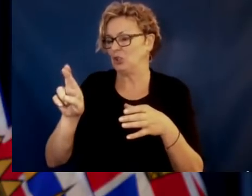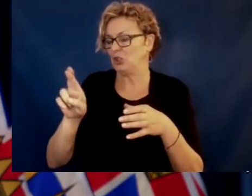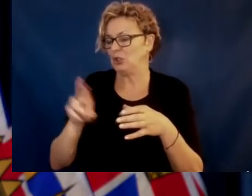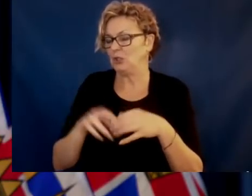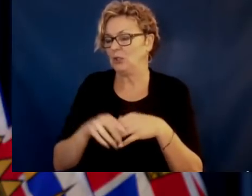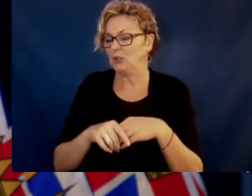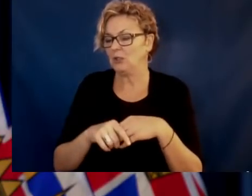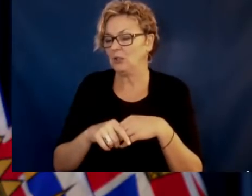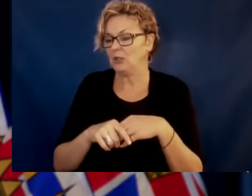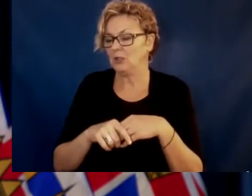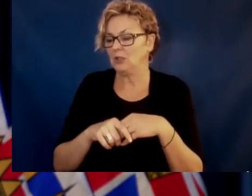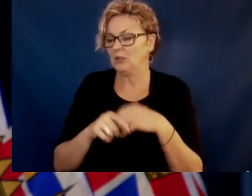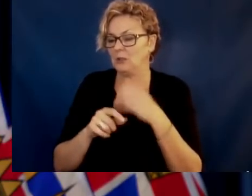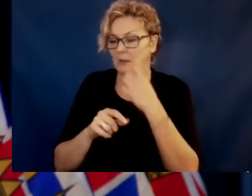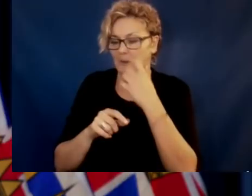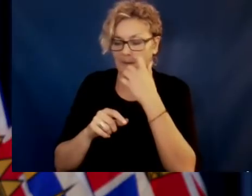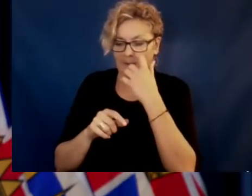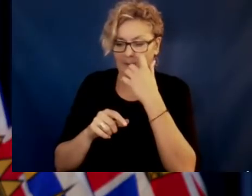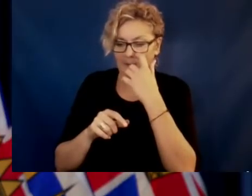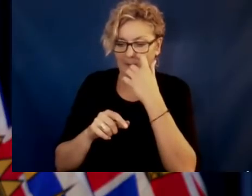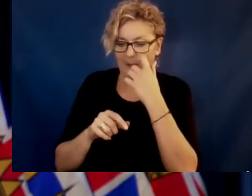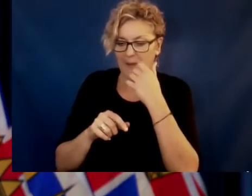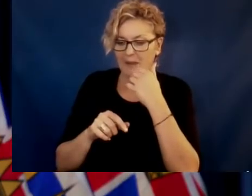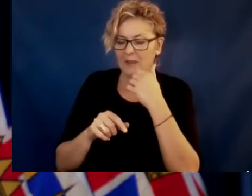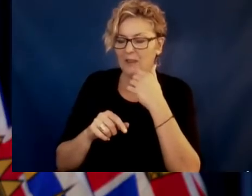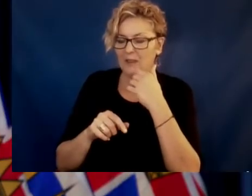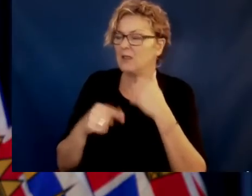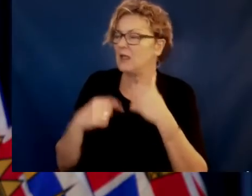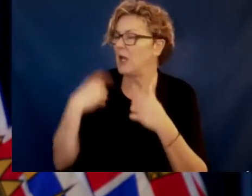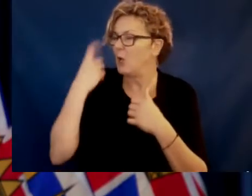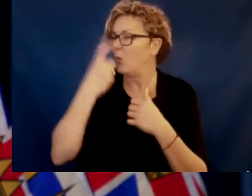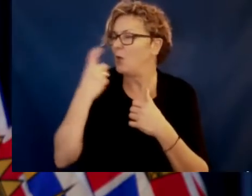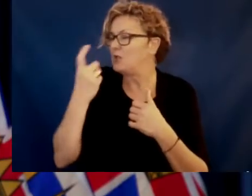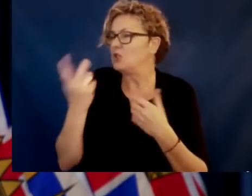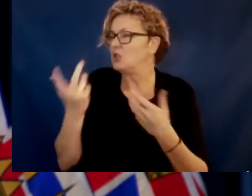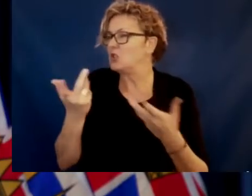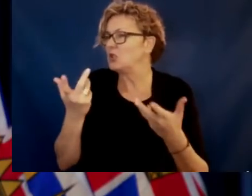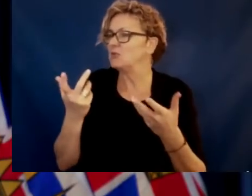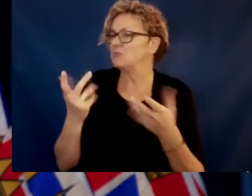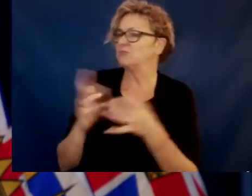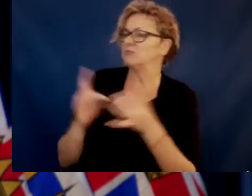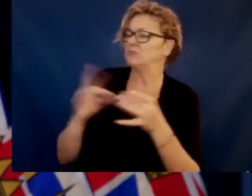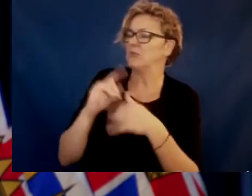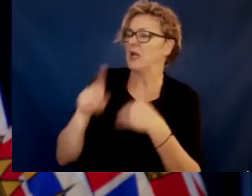that we still have many businesses that are open compared to hot spots that